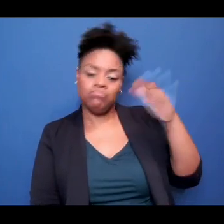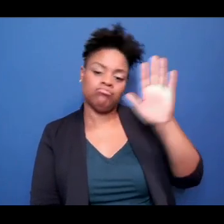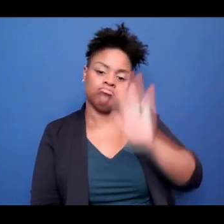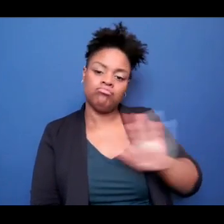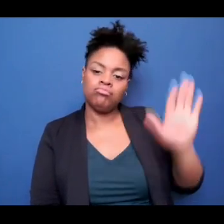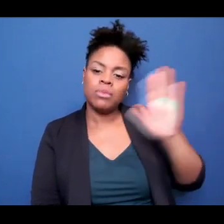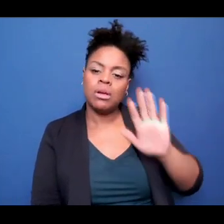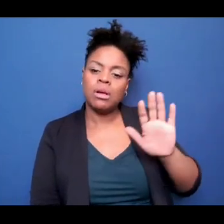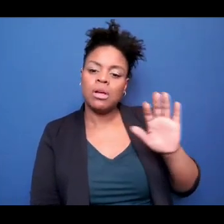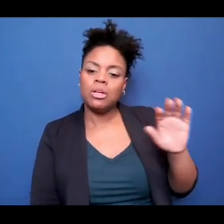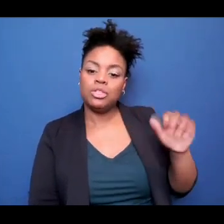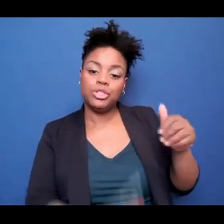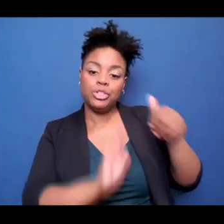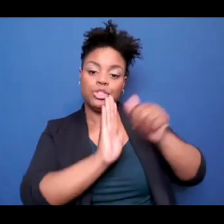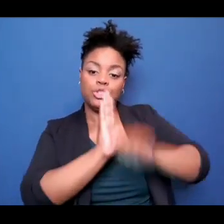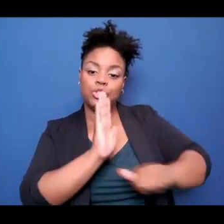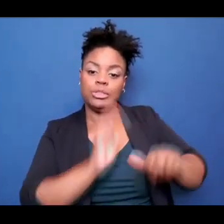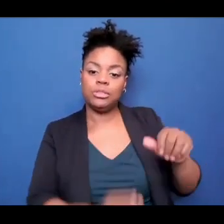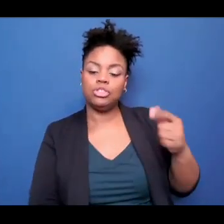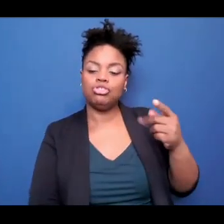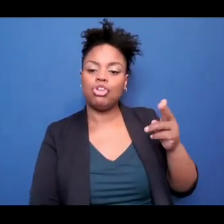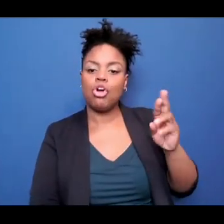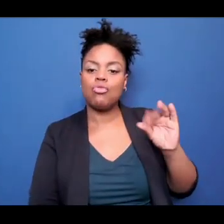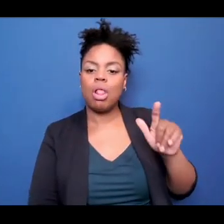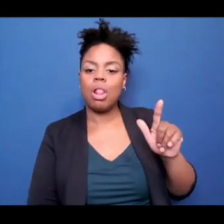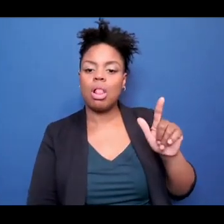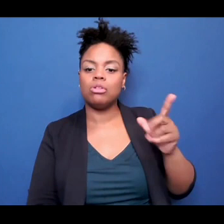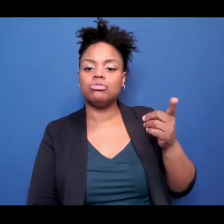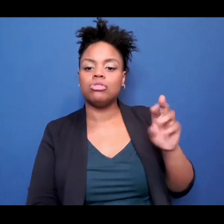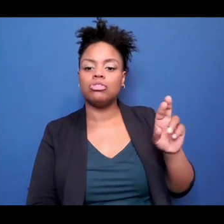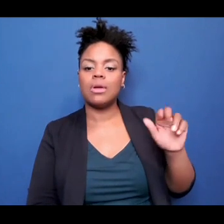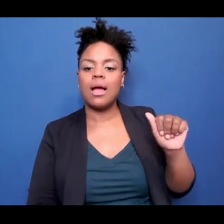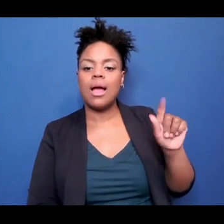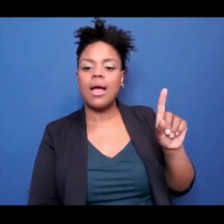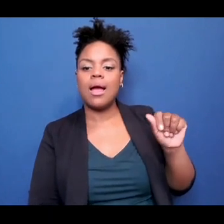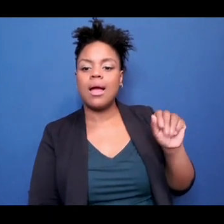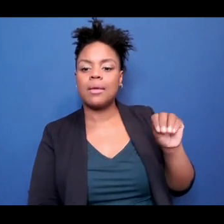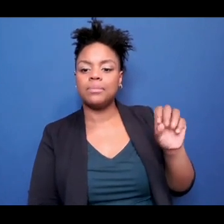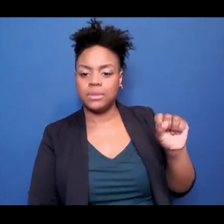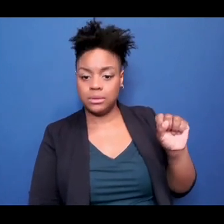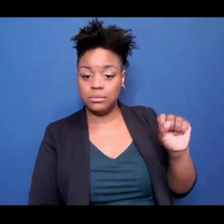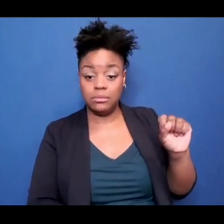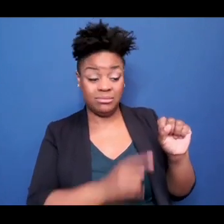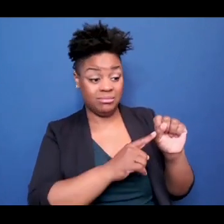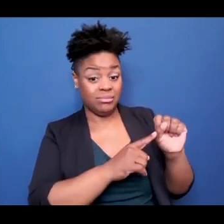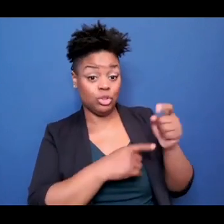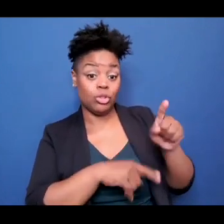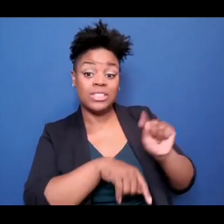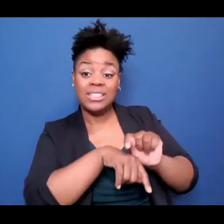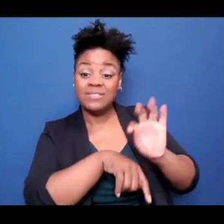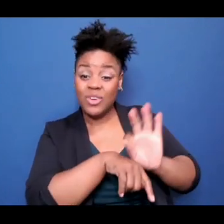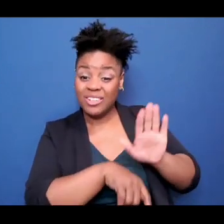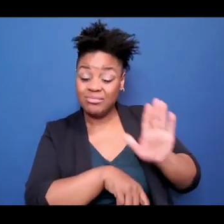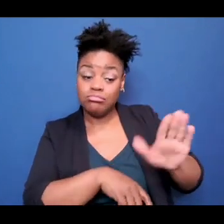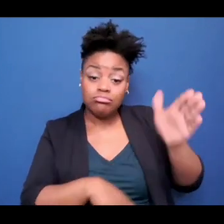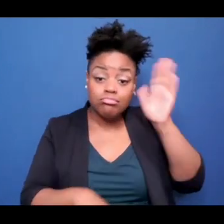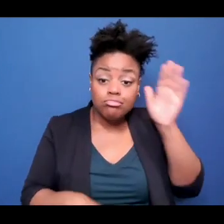APRIL OF 2020 WHEN THEN SURGEON GENERAL DR. JEROME ADAMS DURING A CORONAVIRUS TASK FORCE BRIEF